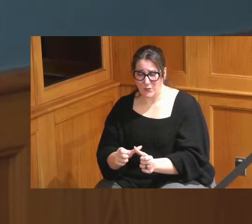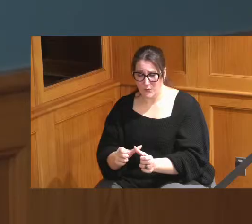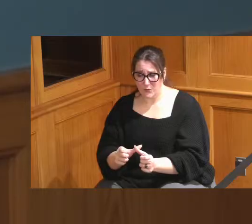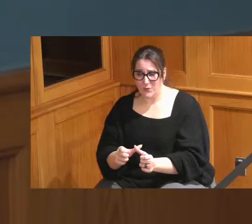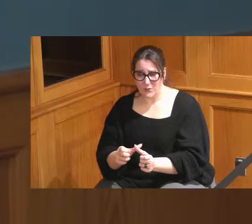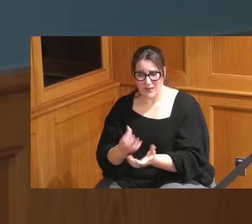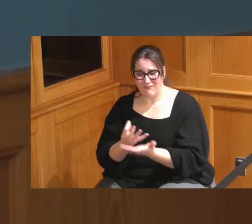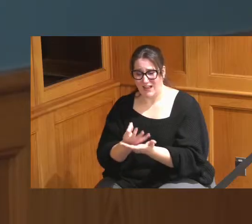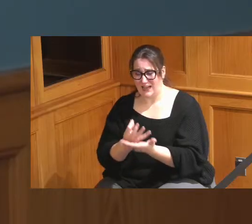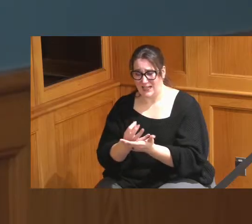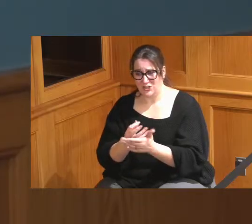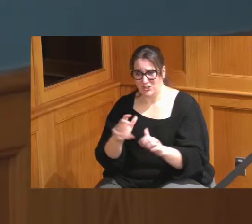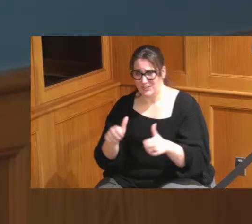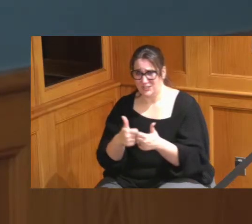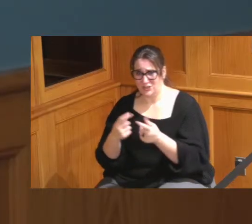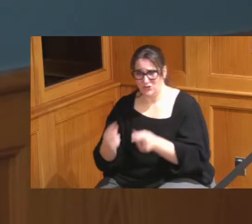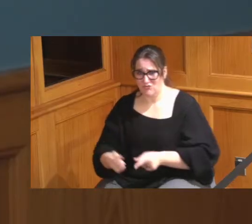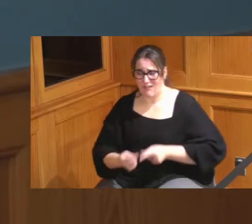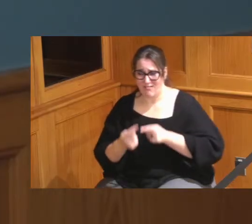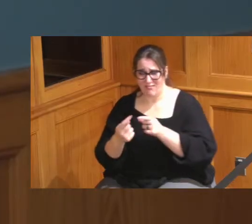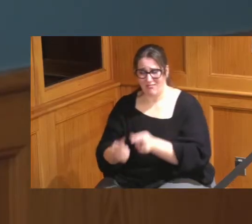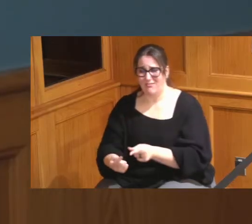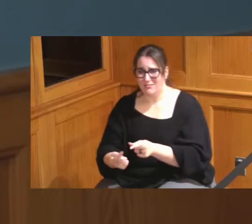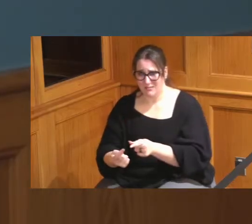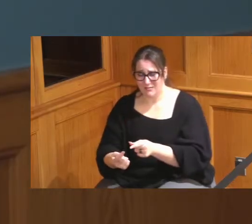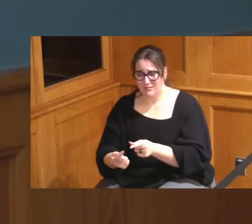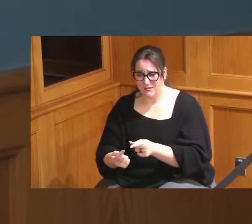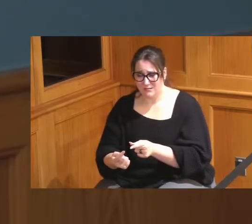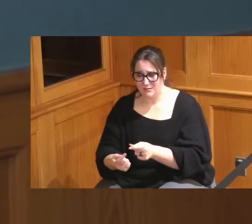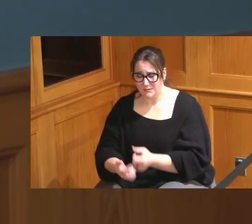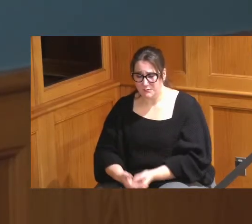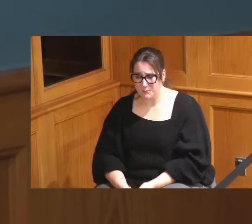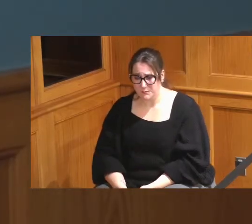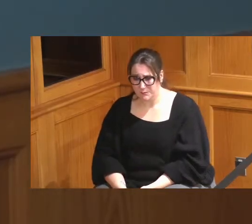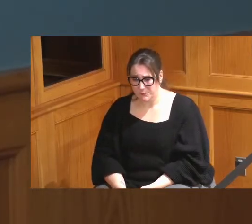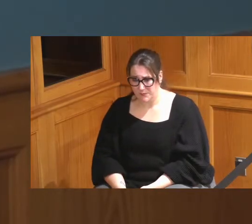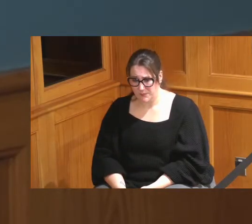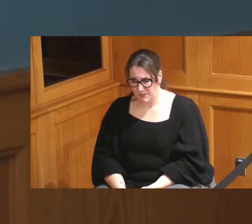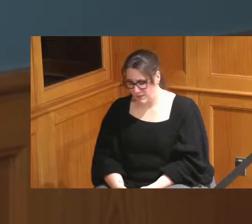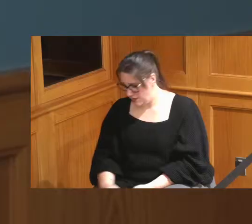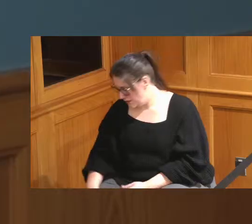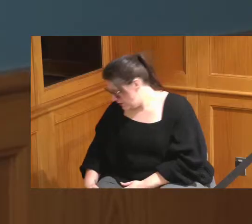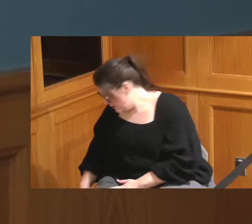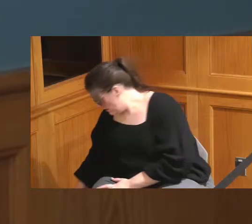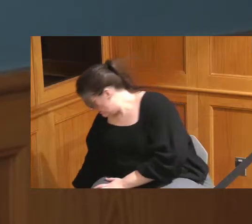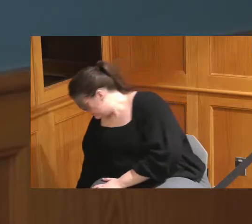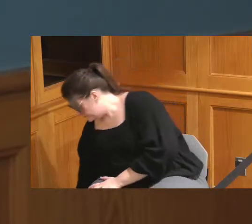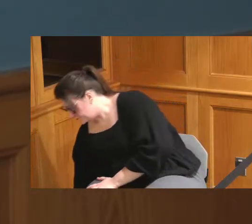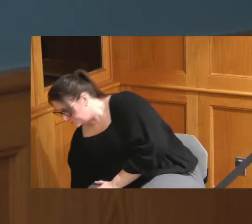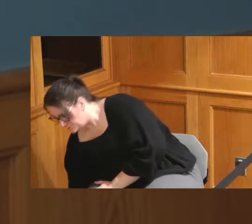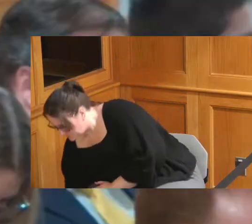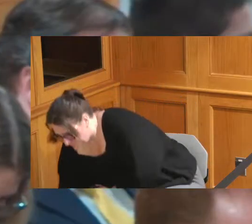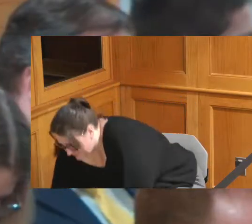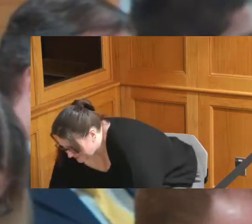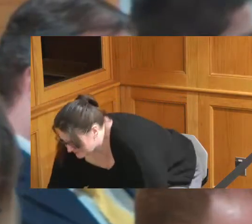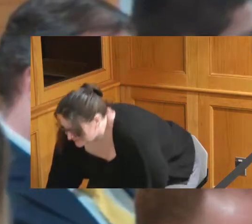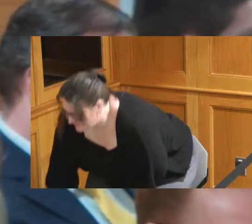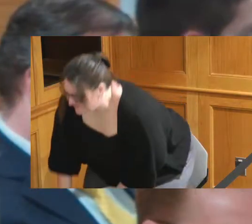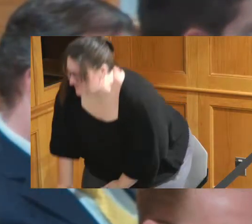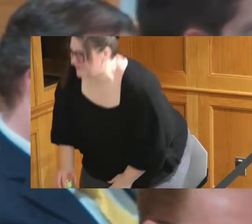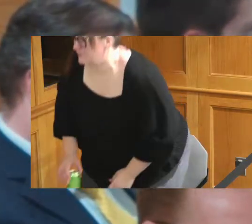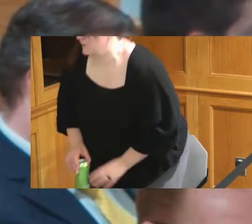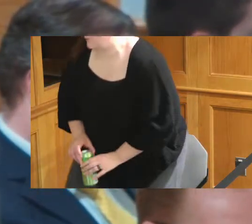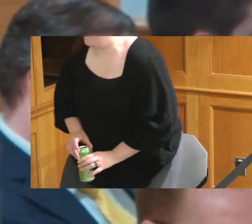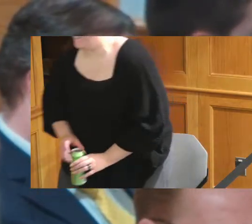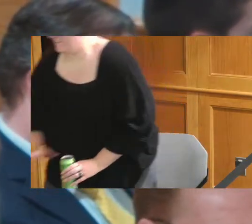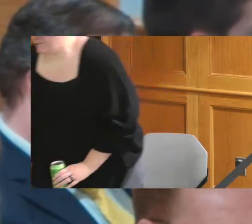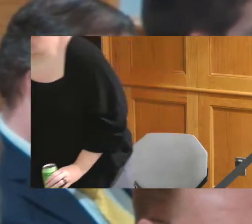financially challenging of course. so what is the target? So the target is to be at full complement